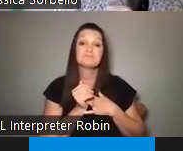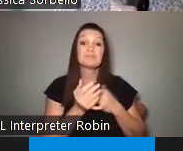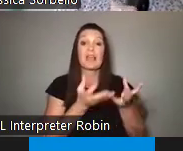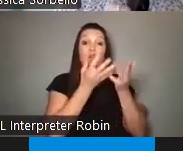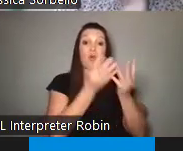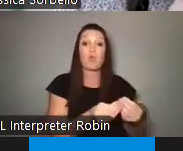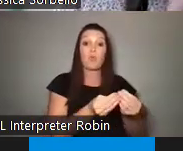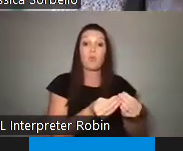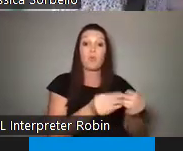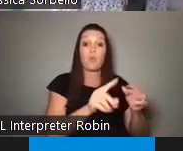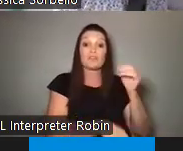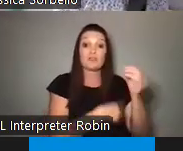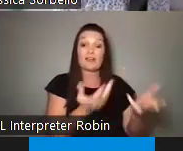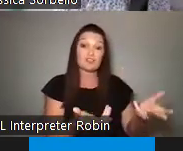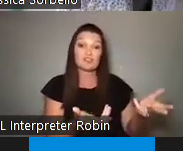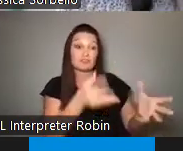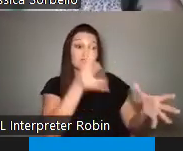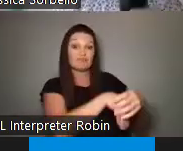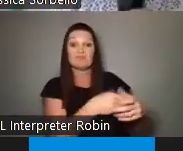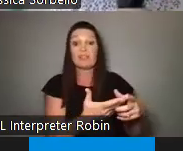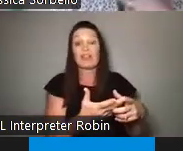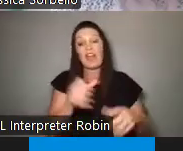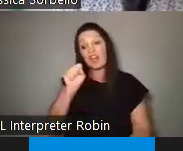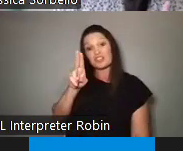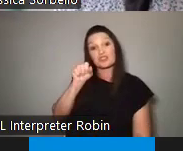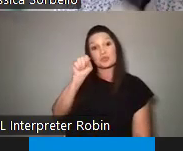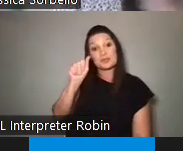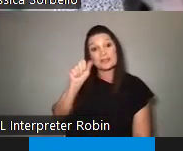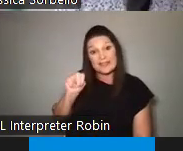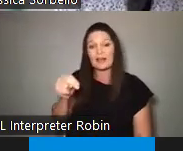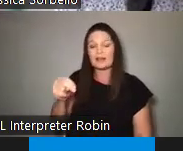. I have an 80-pound German Shepard who get into my trash